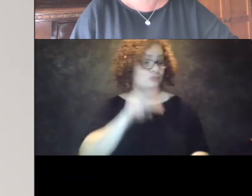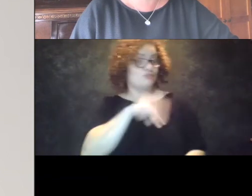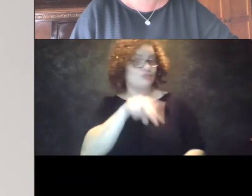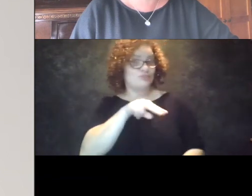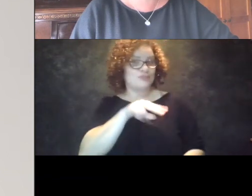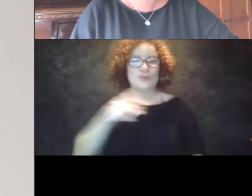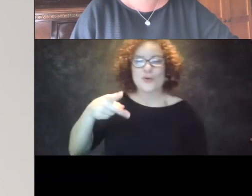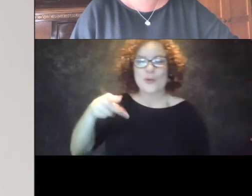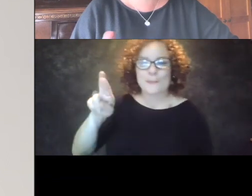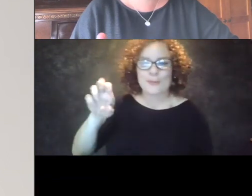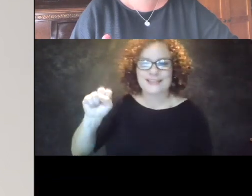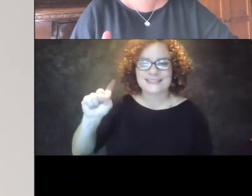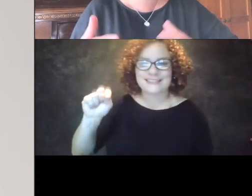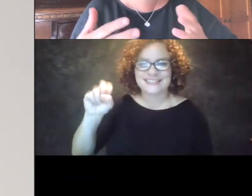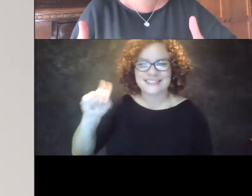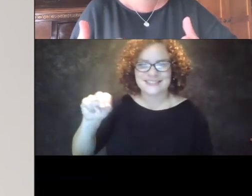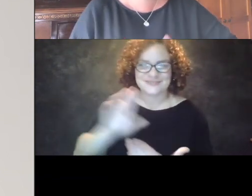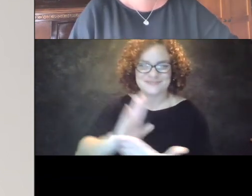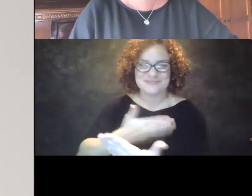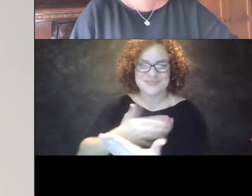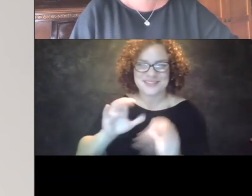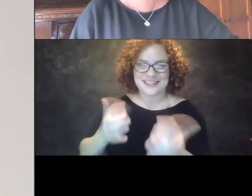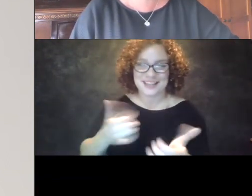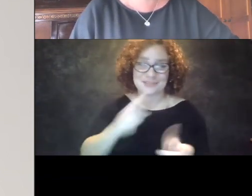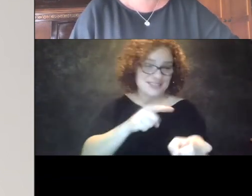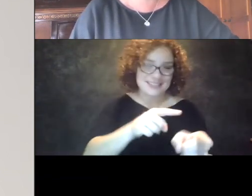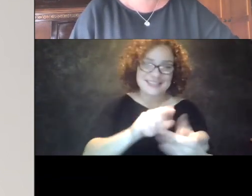class and so this is a great example just letting kids be together and connect